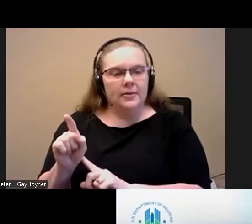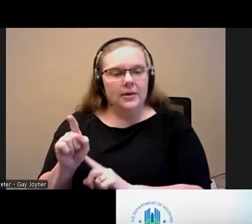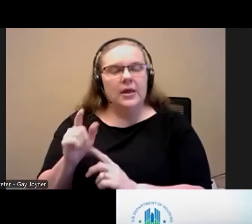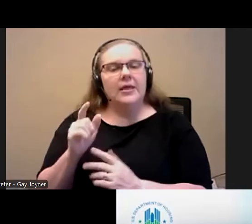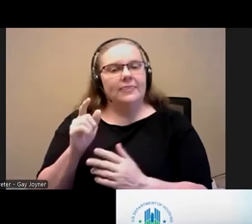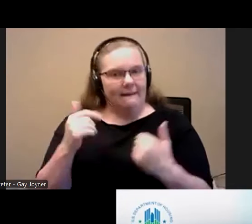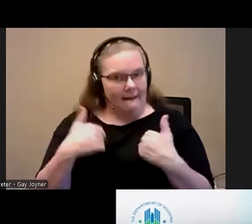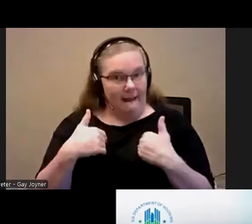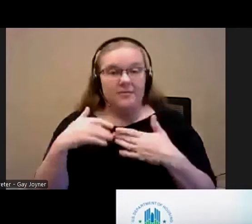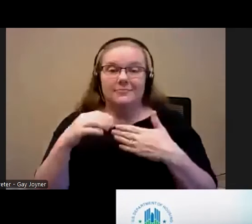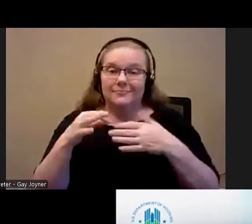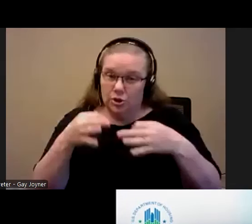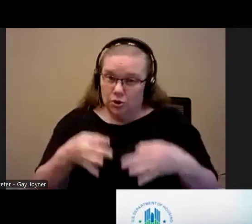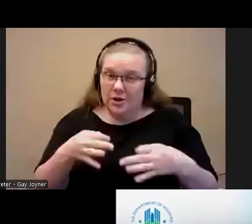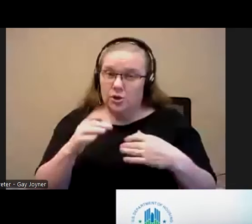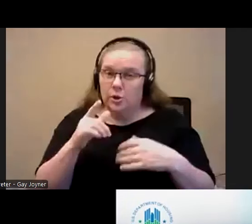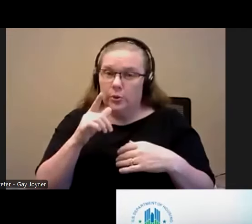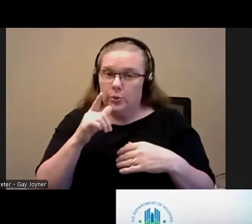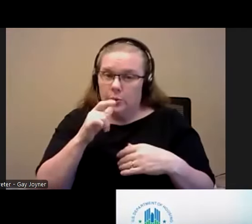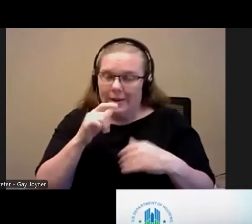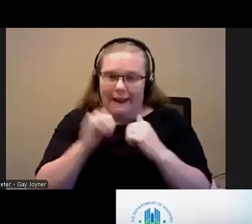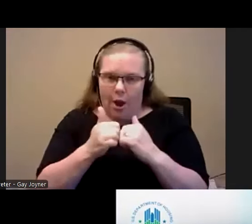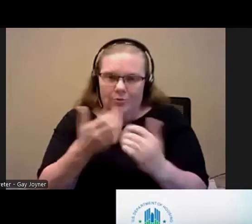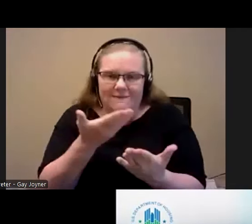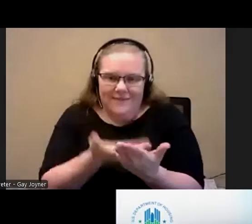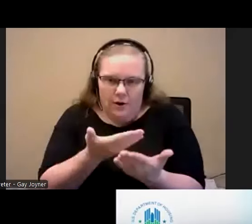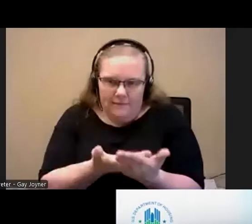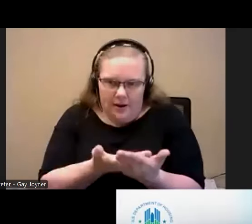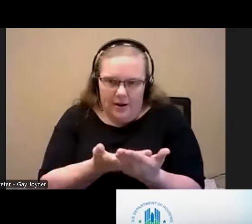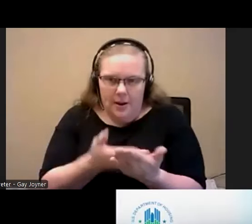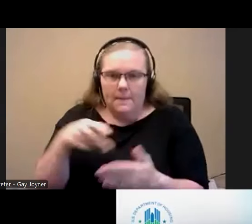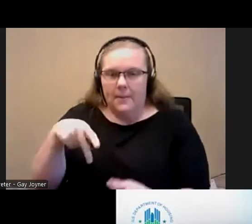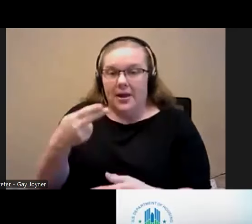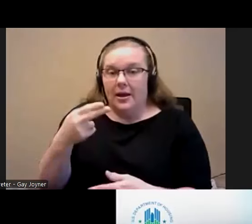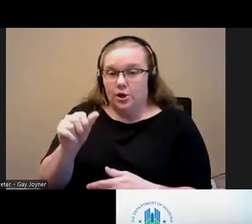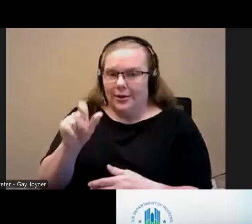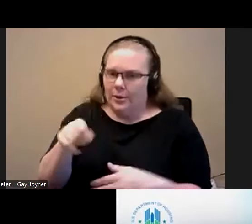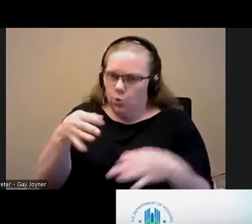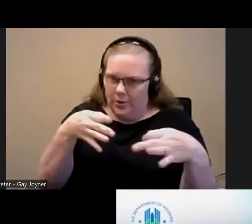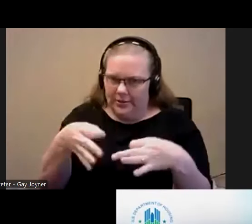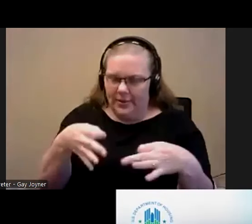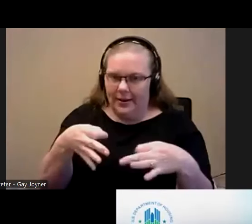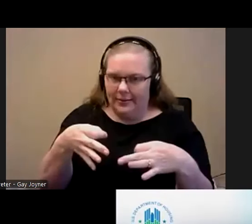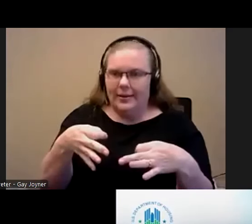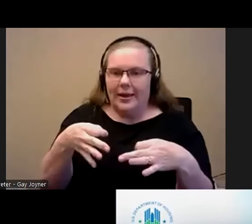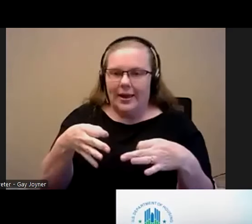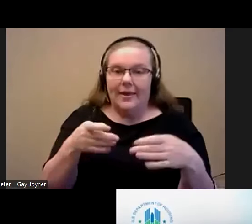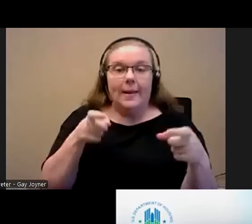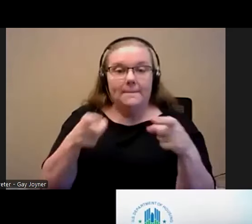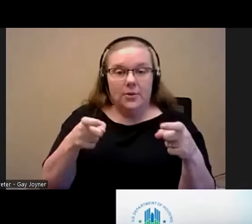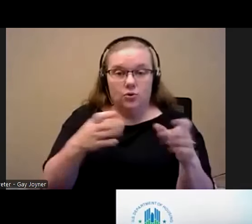status, but a PHA should explain very clearly in their ministry to plan how they verify disability